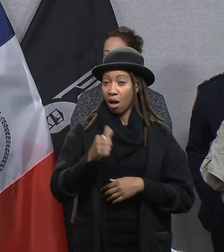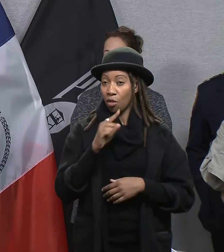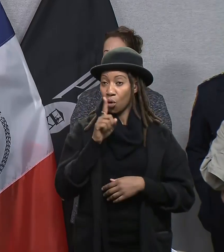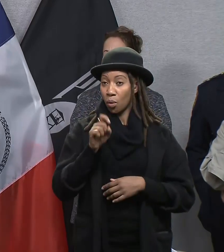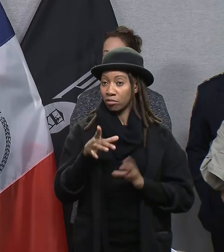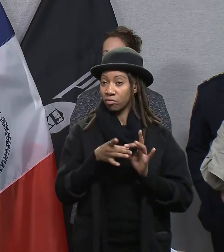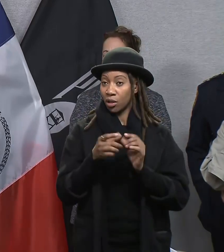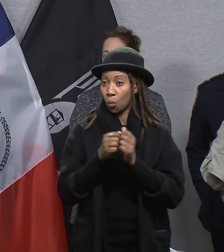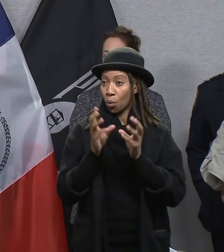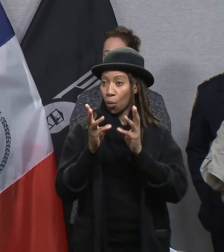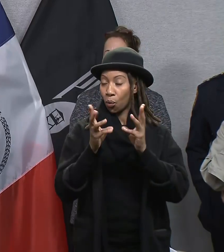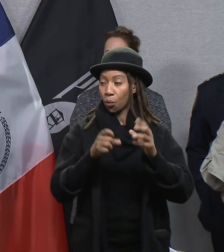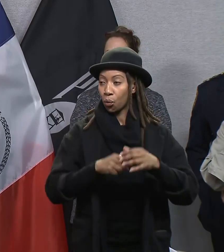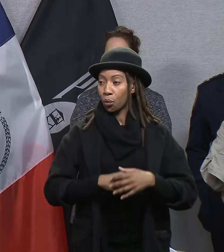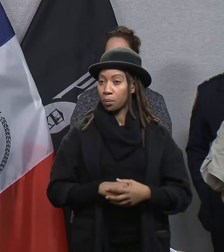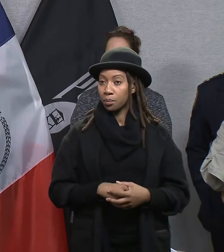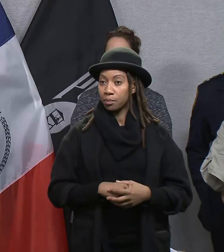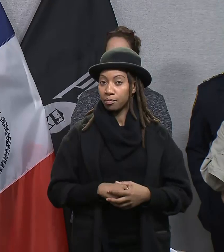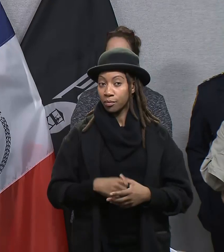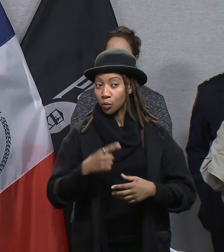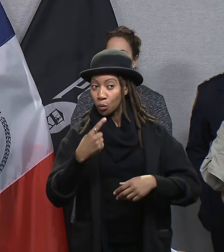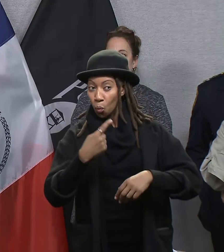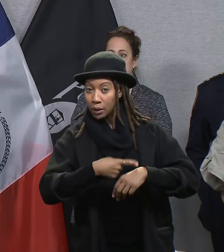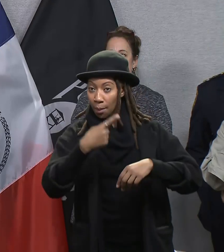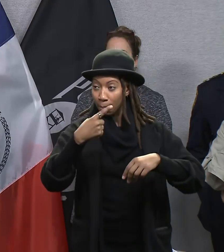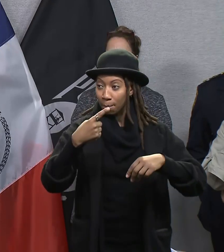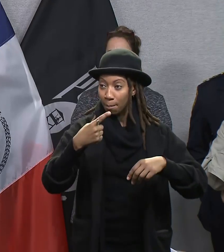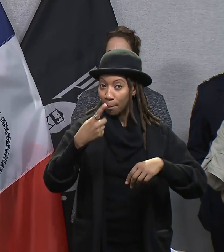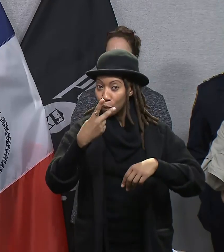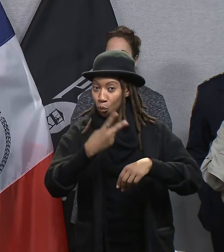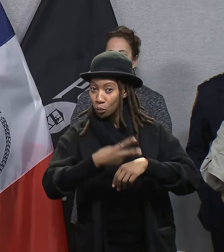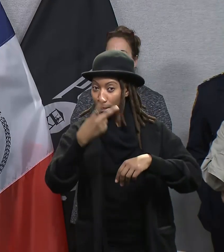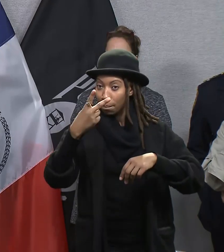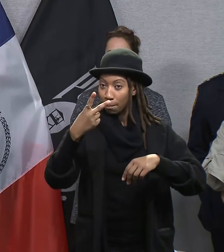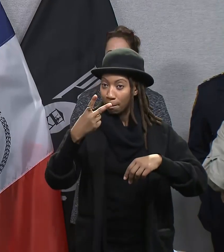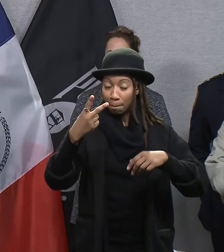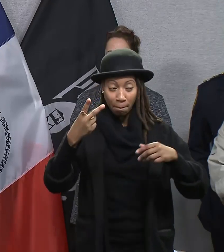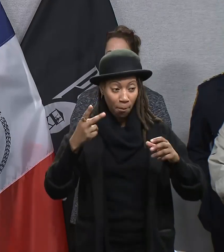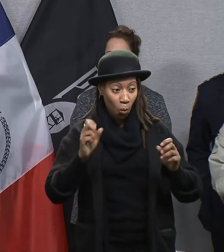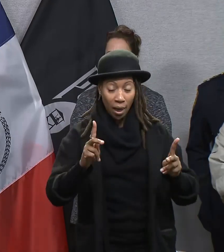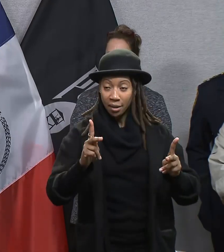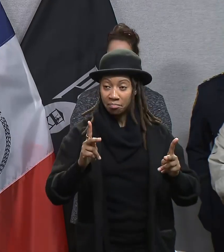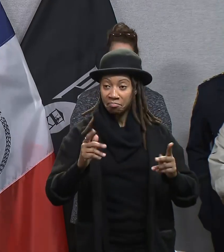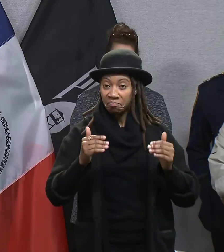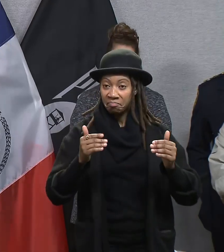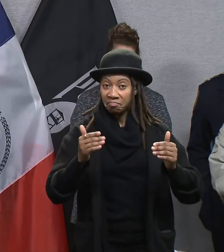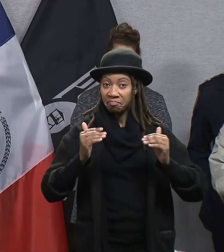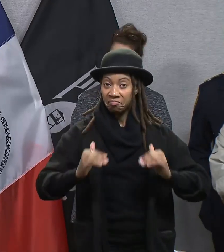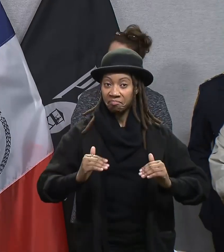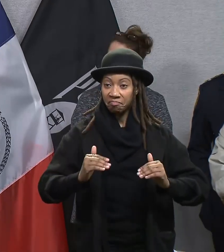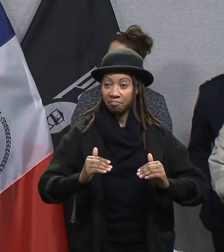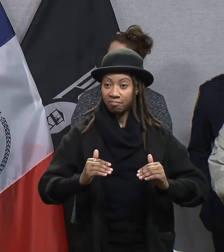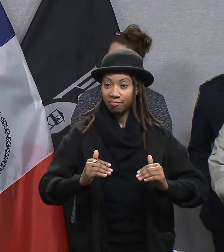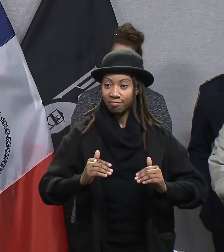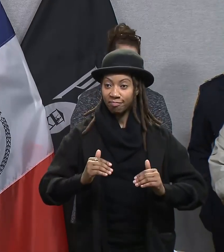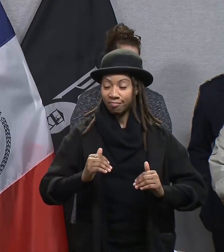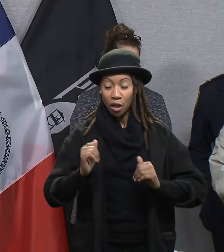DODGED THE BULLET FOR THE MORNING RUSH HOUR. E WAR NEOOT U T OF THE WOODS. I THINK THE EVENIGN RUSH OUHRS GOING TO BE TOUGH. BETTER THAN WHAT WE WERE WORRIED ABOUT FOR SURE. ANY OTHER